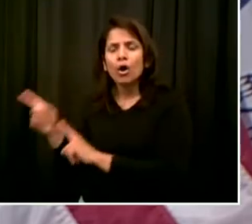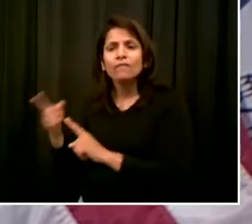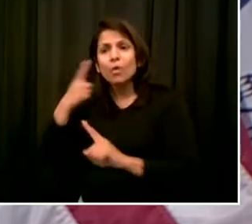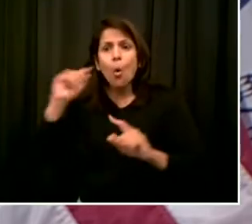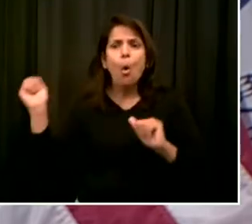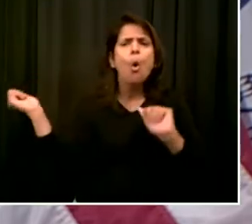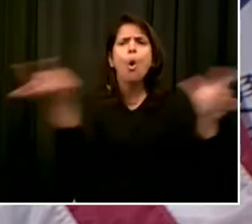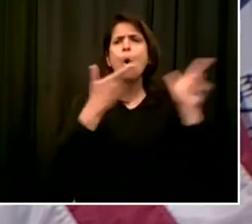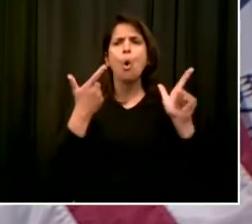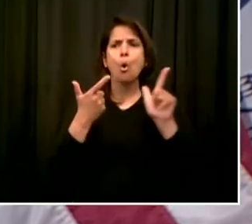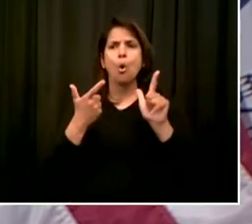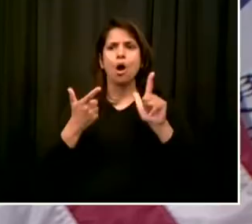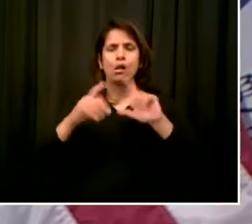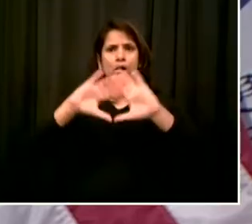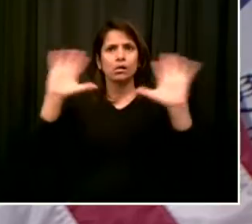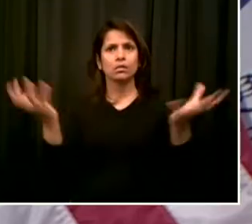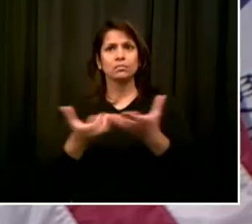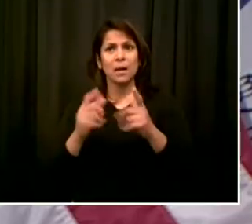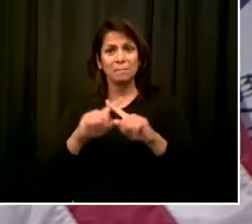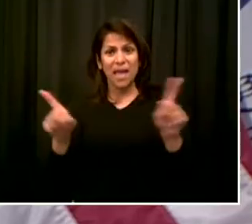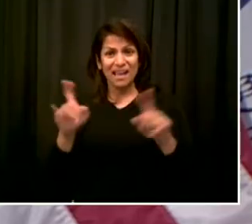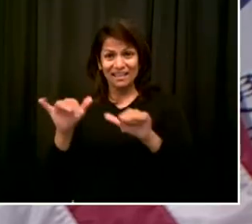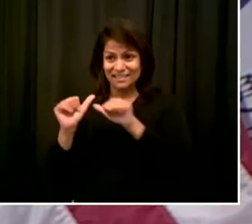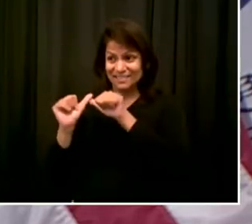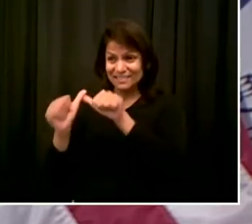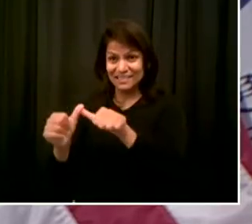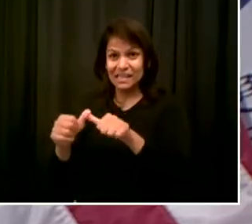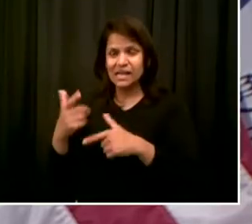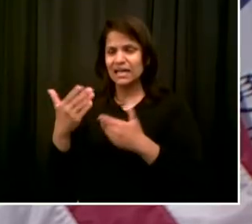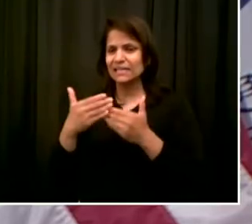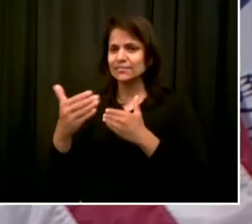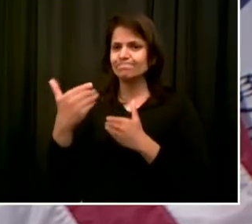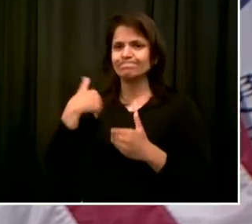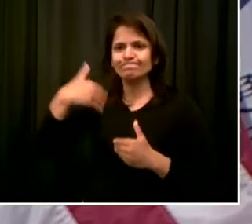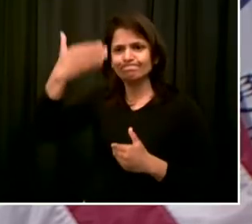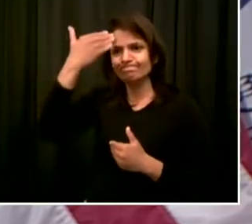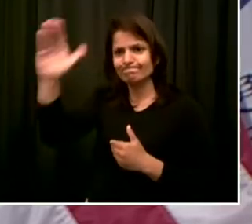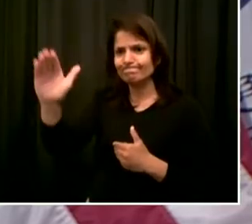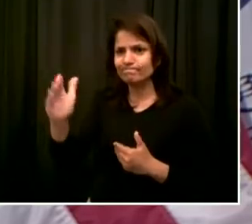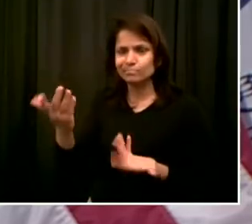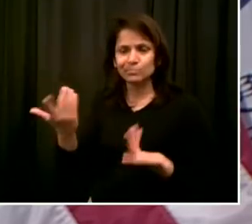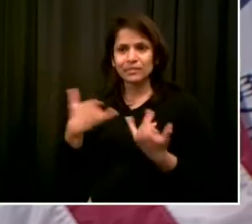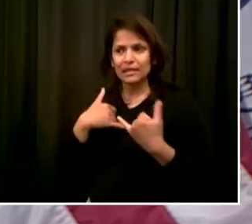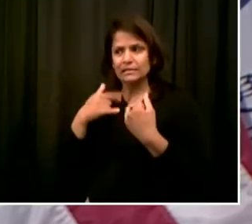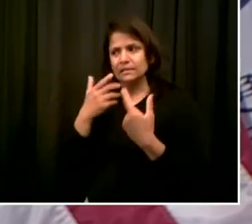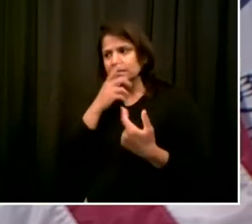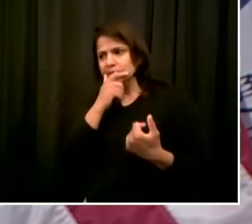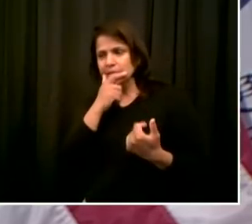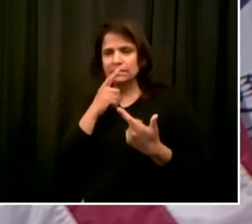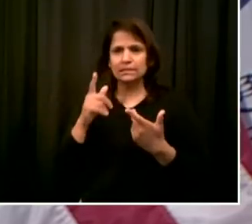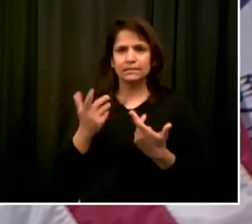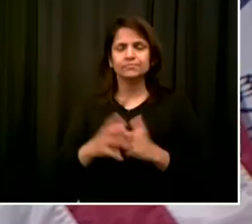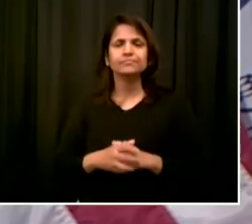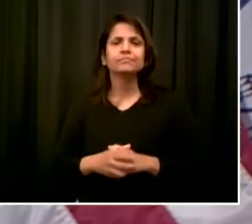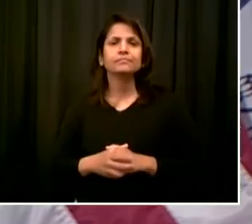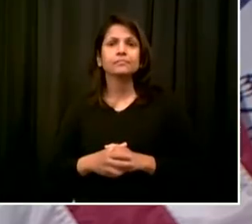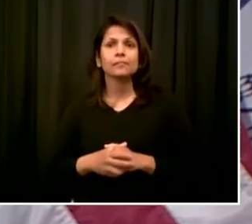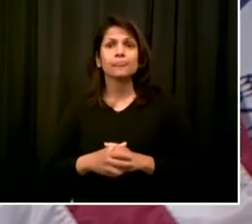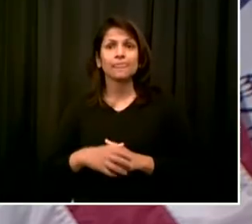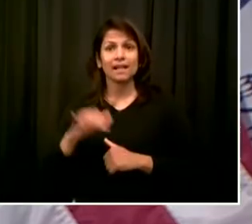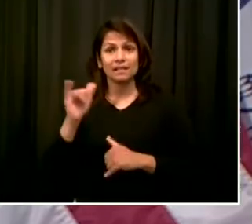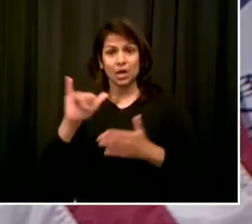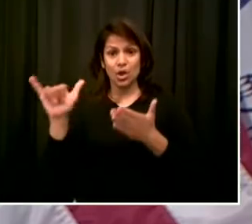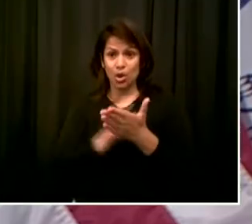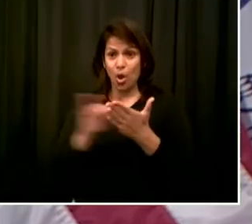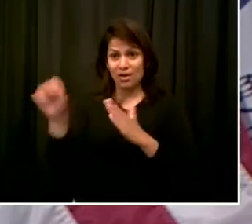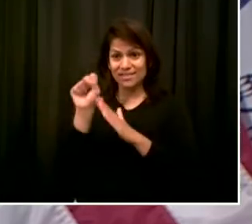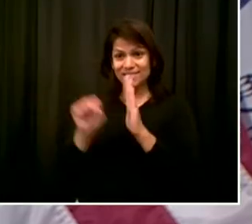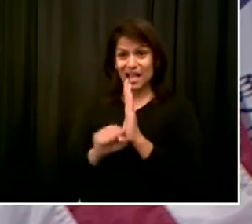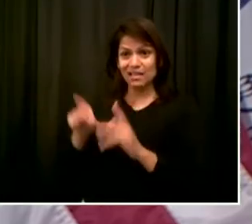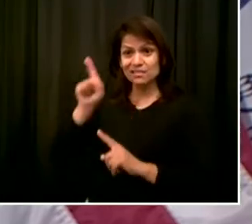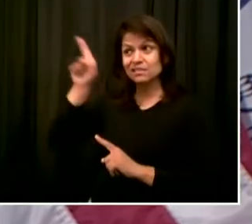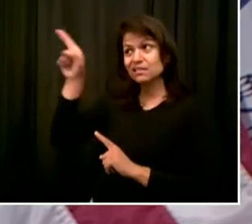TO HANDLE THE EVICTION FOR THE